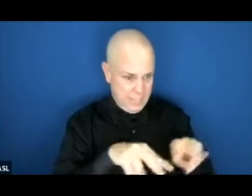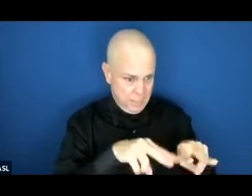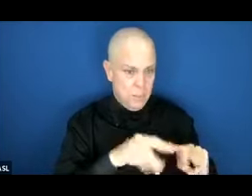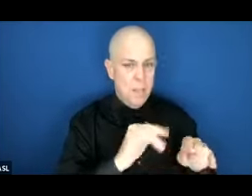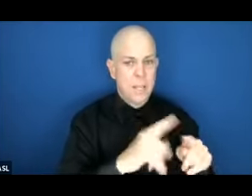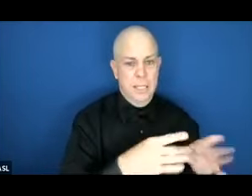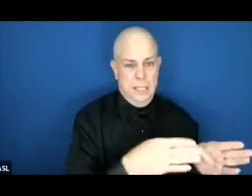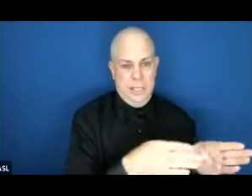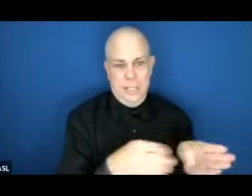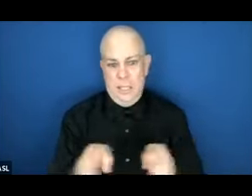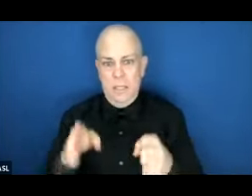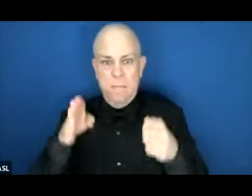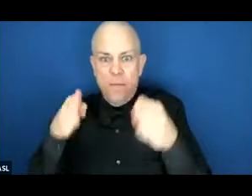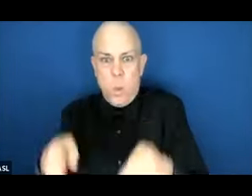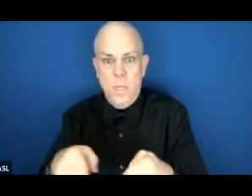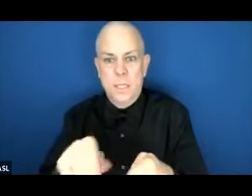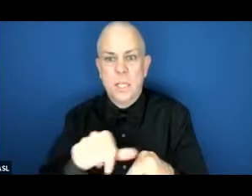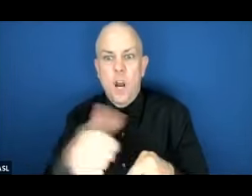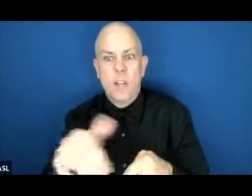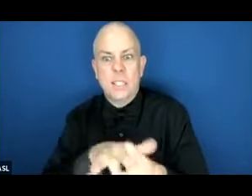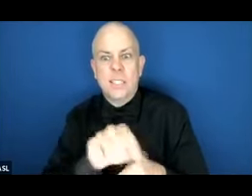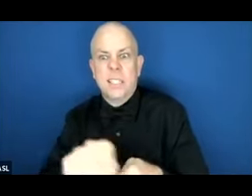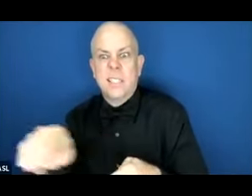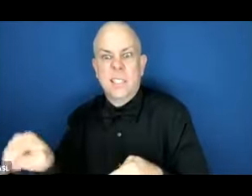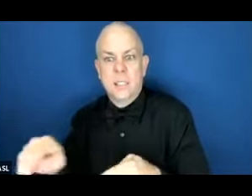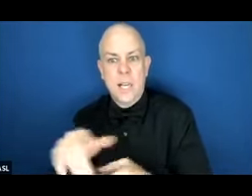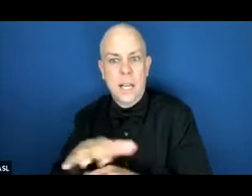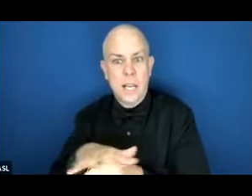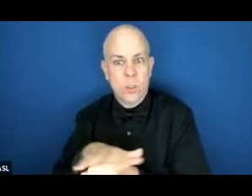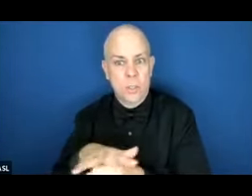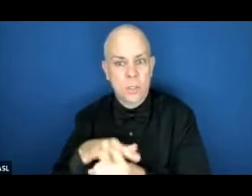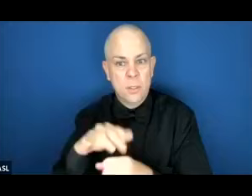anything that would be a threat to the line, focus on getting all that